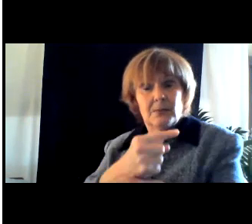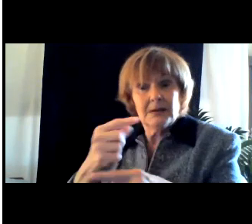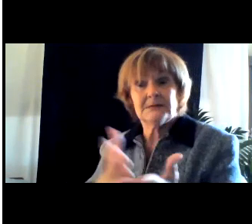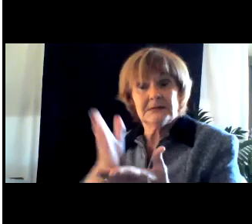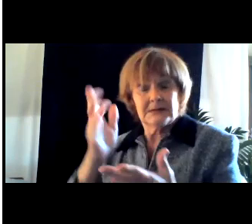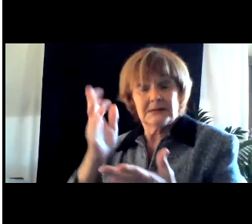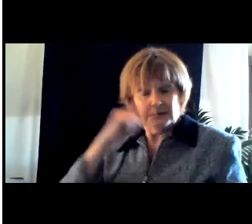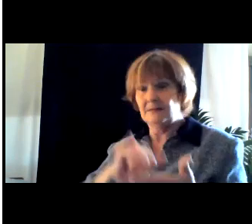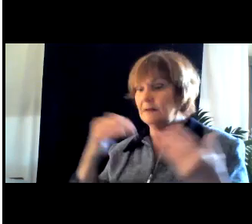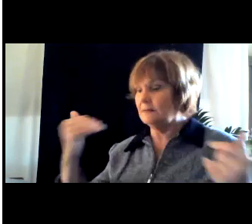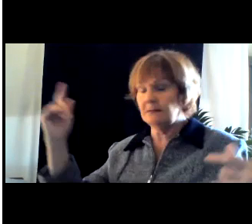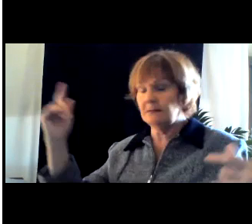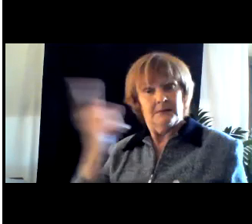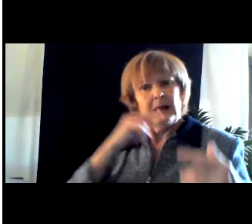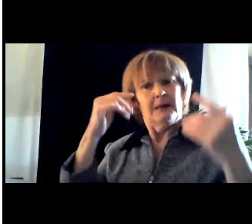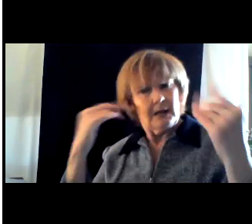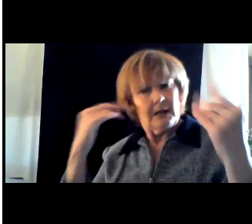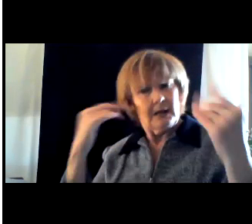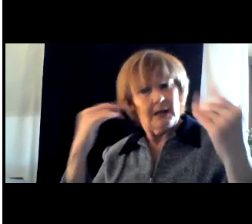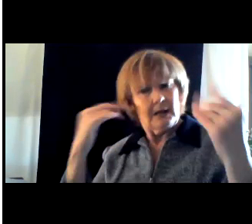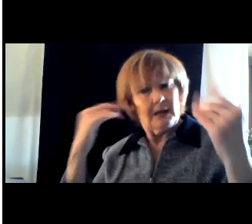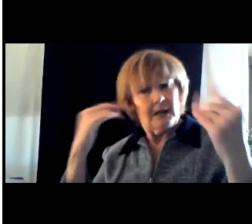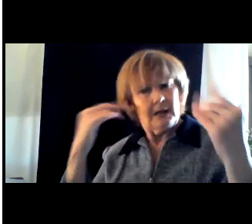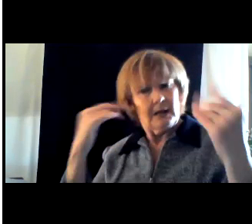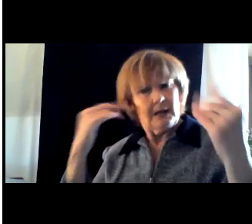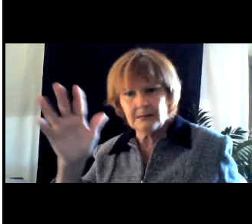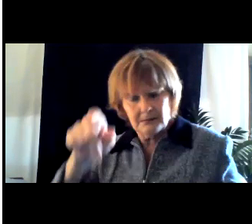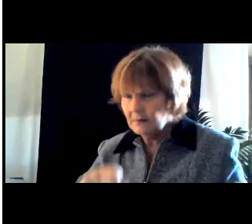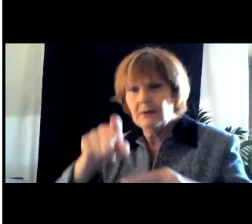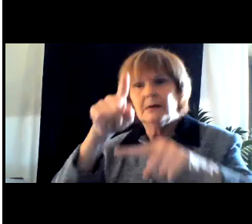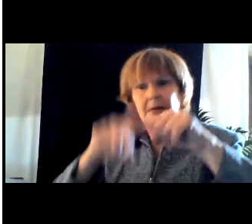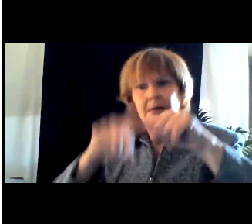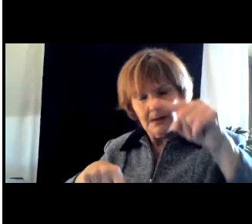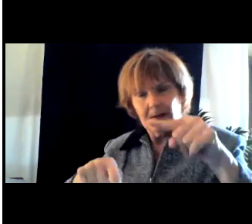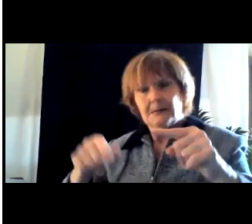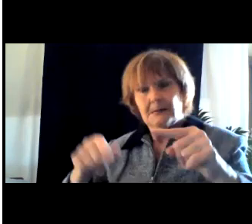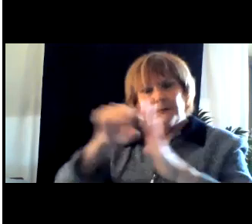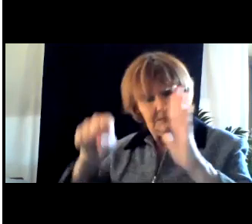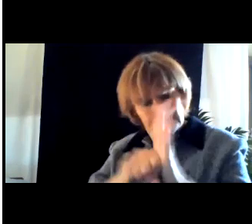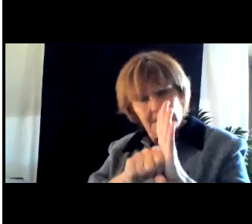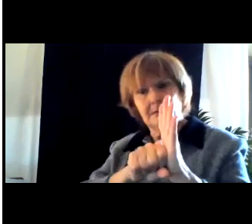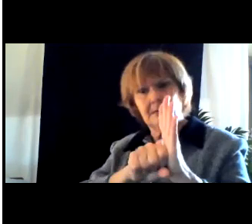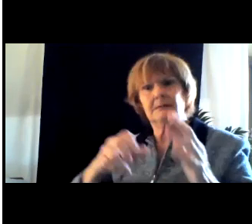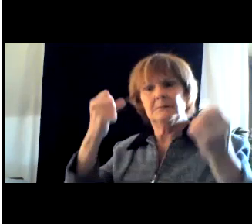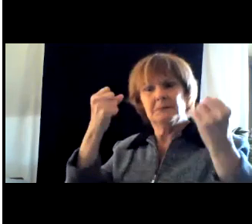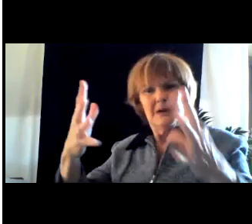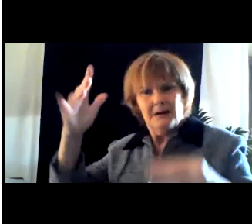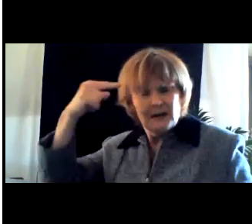and combat and challenge those policies that were brought forth by states, that were brought forth by government representatives.